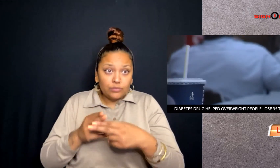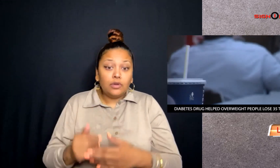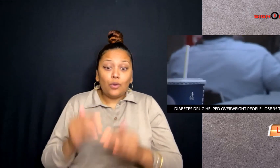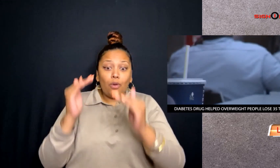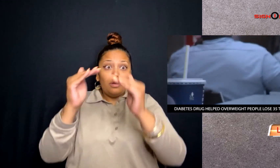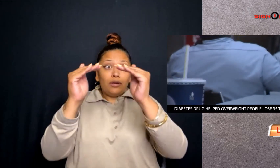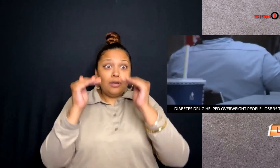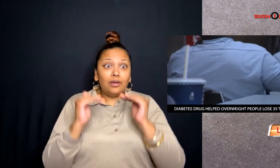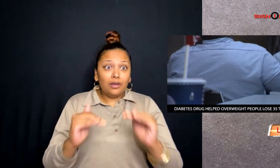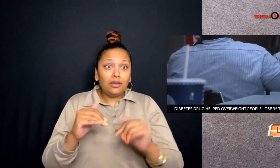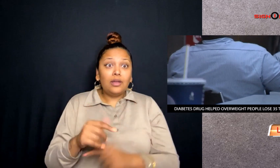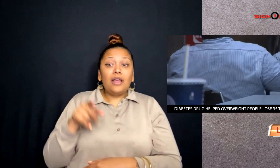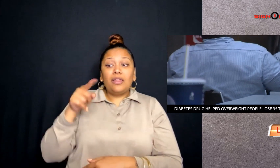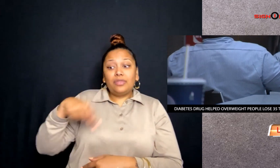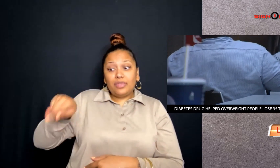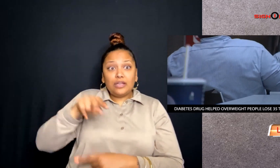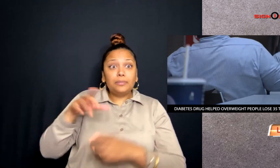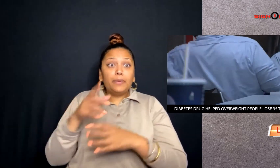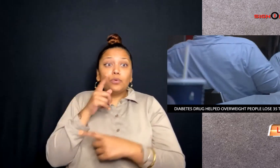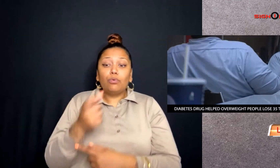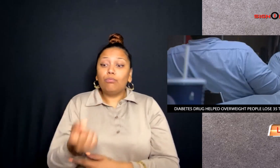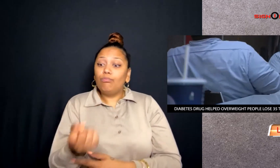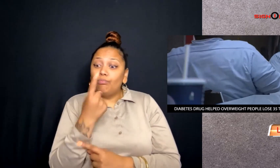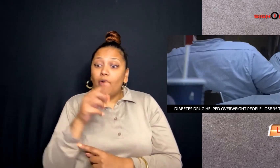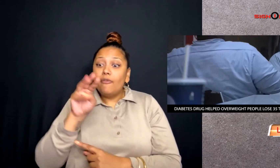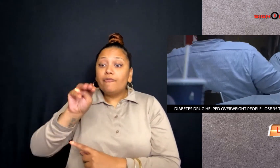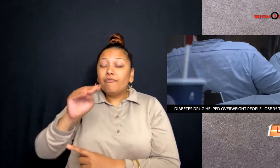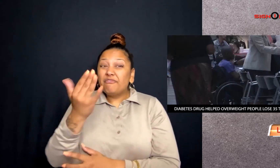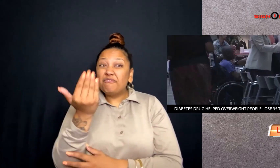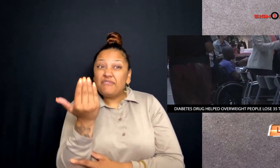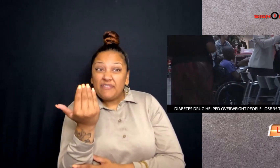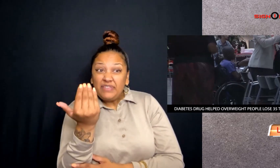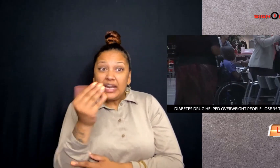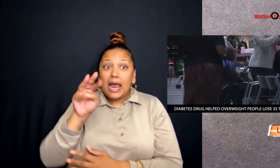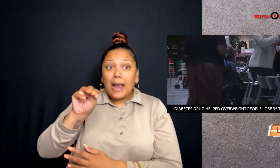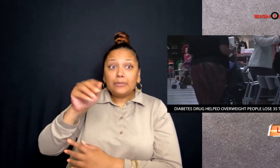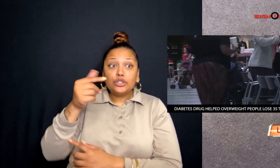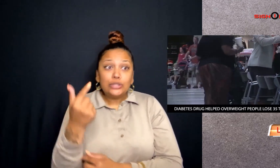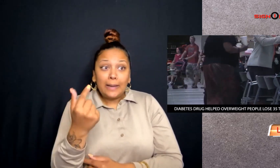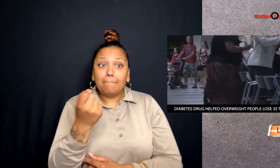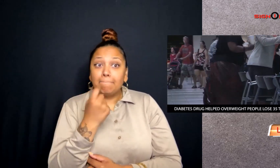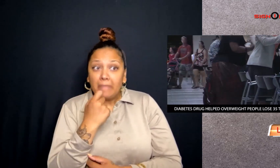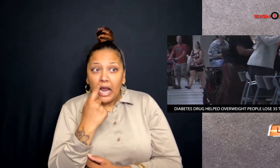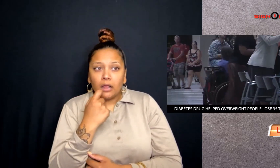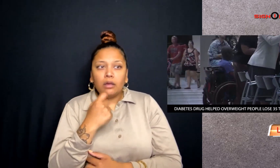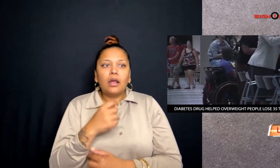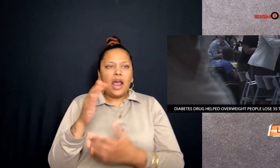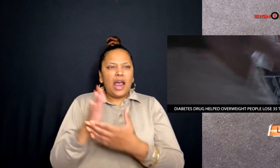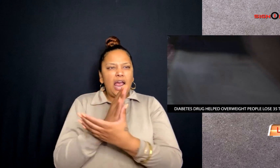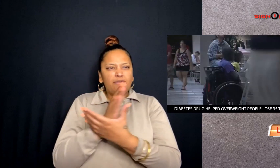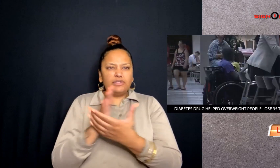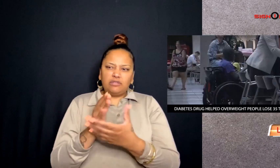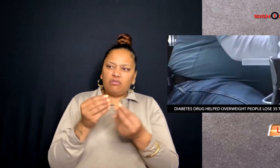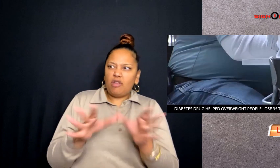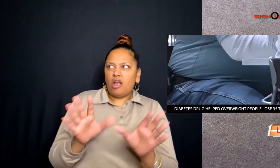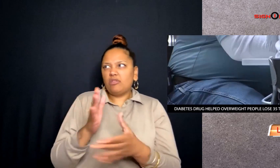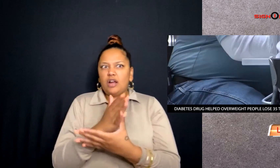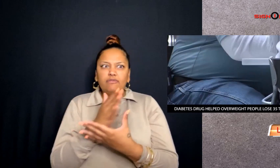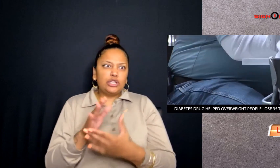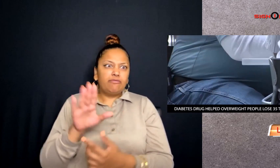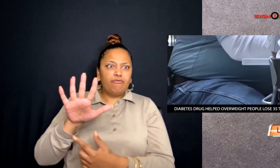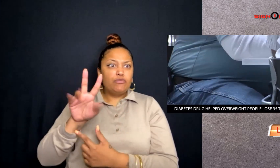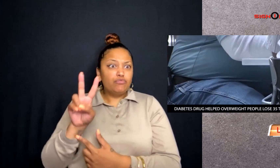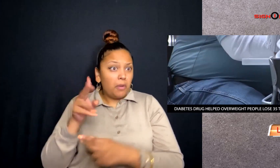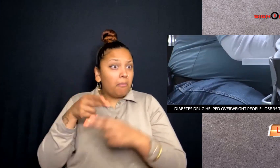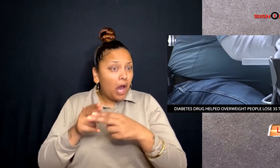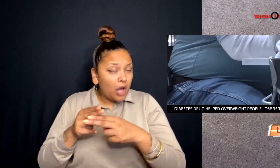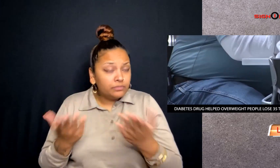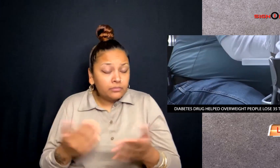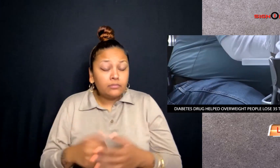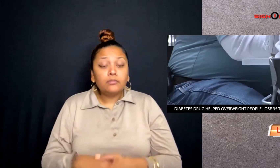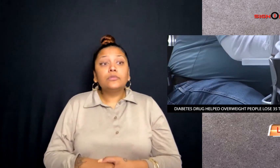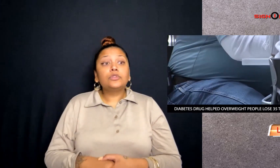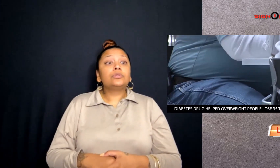lost an average of 49 pounds and those who took the 15 mg pill lost an average of 52